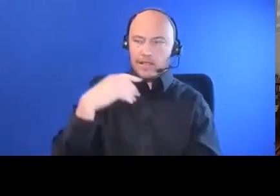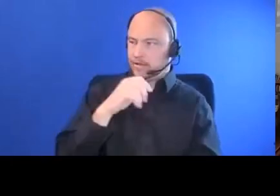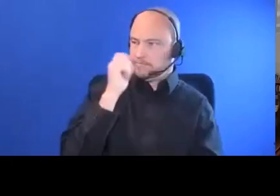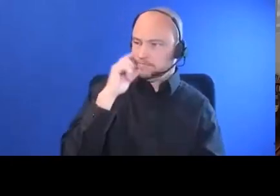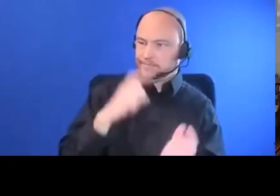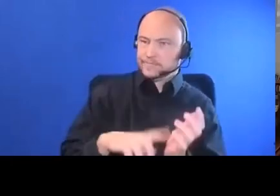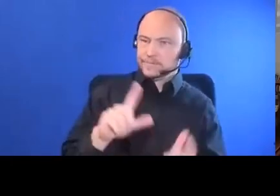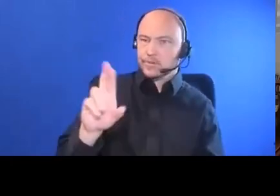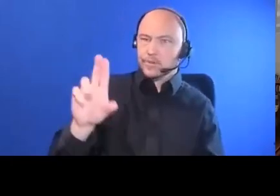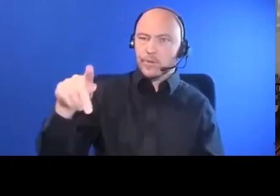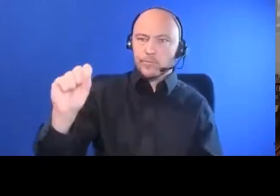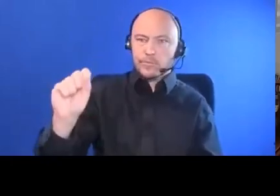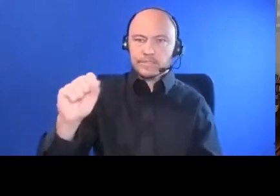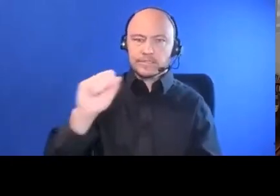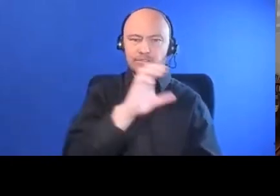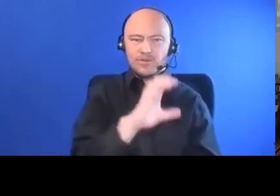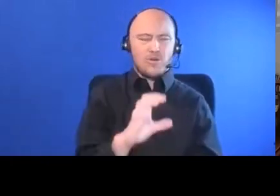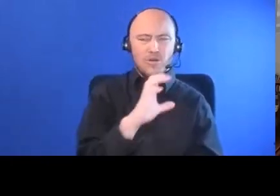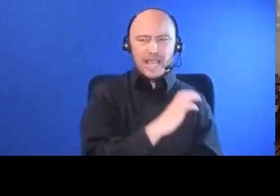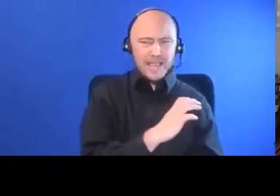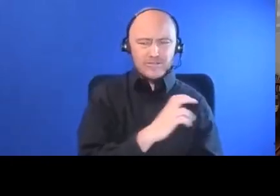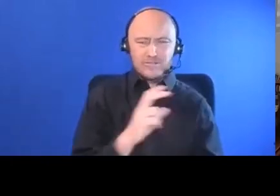Her characters were dynamic and matchless